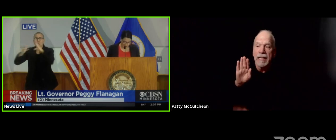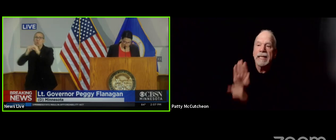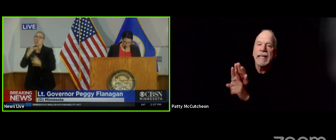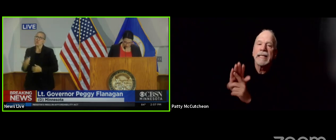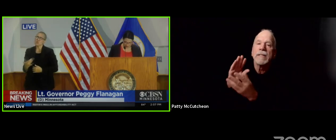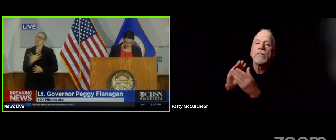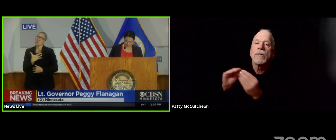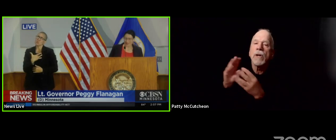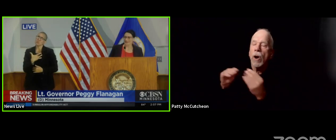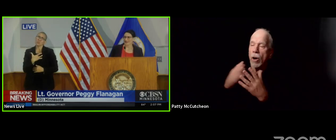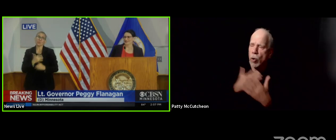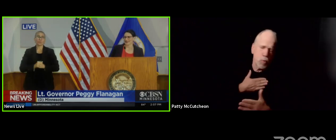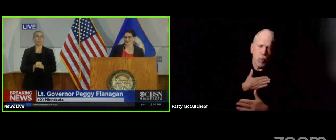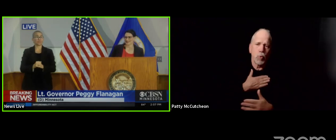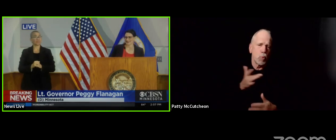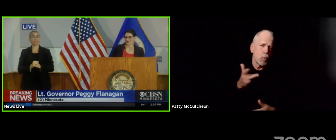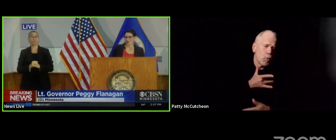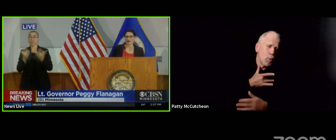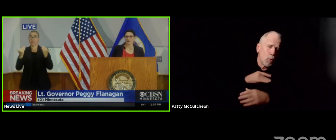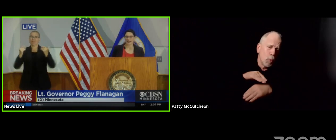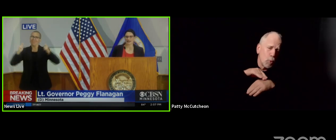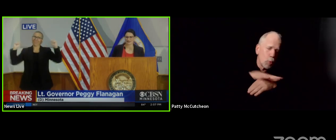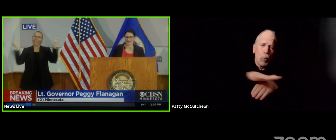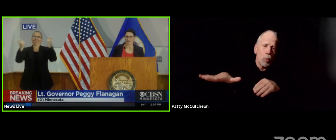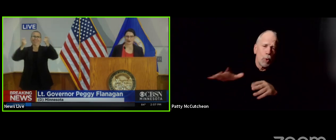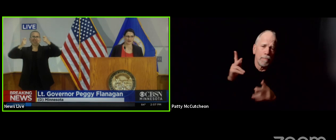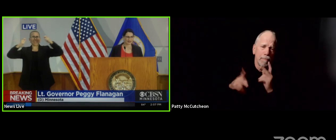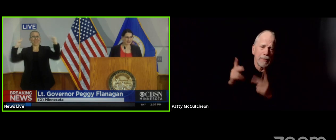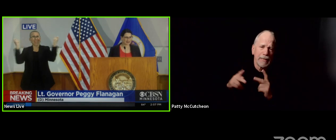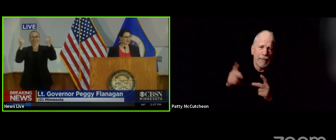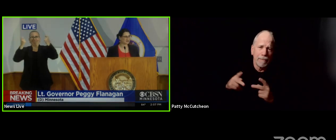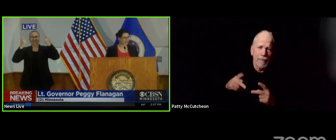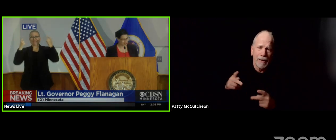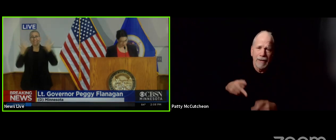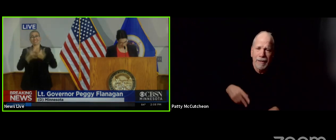PHARMA LATE LAST NIGHT WILL NOT DULL THIS VICTORY.